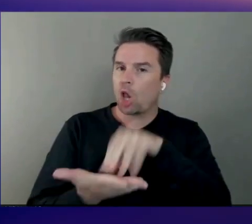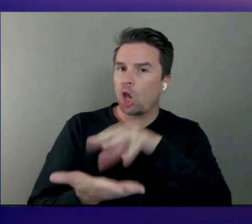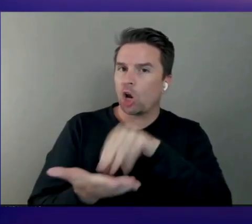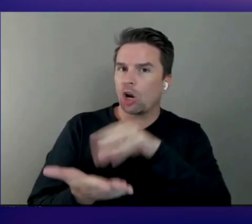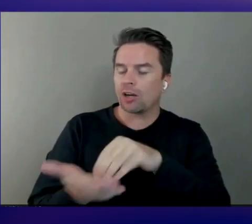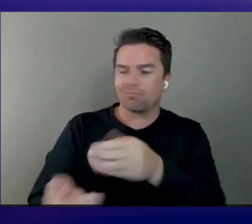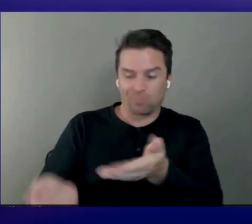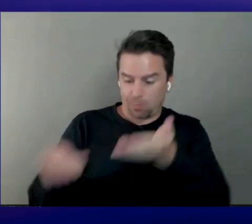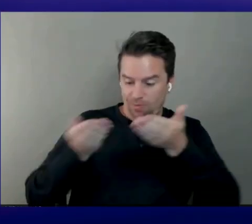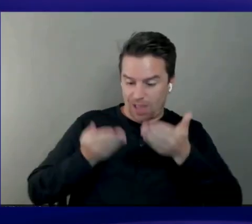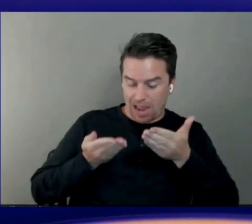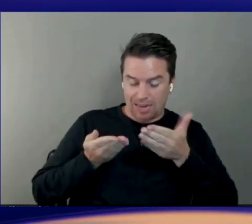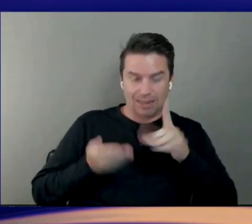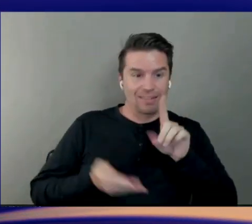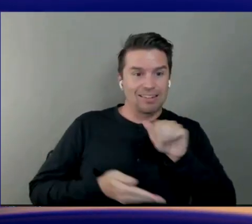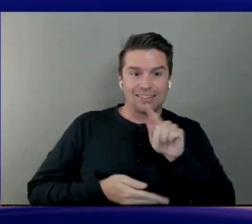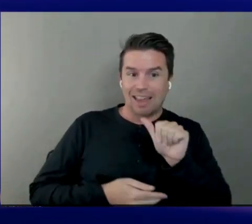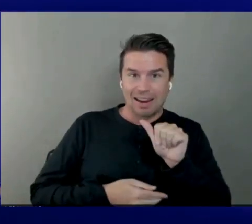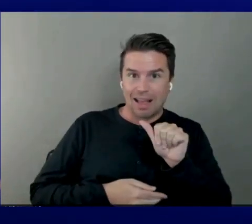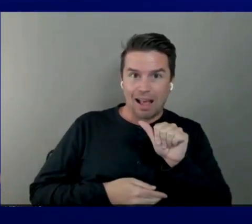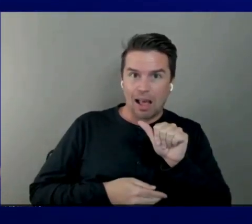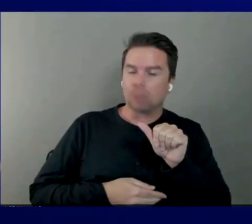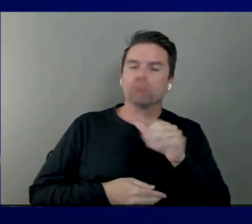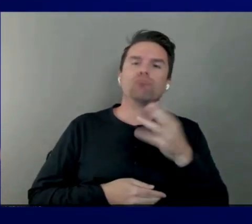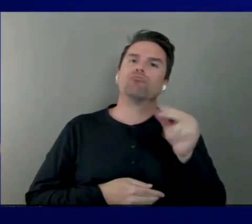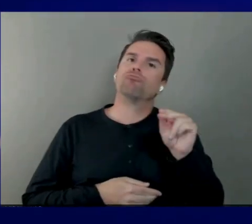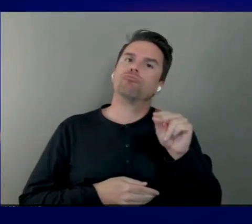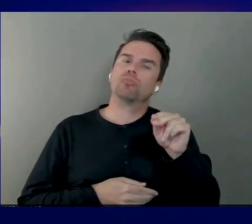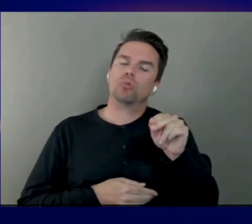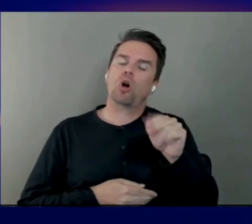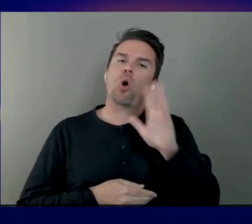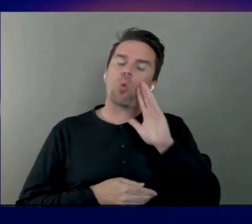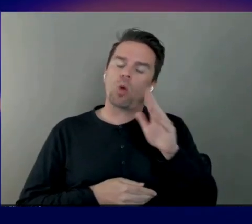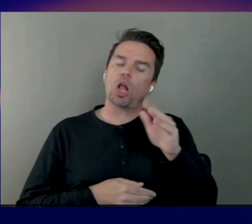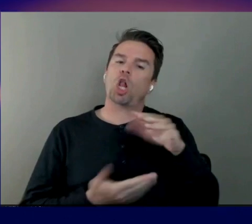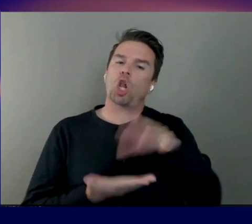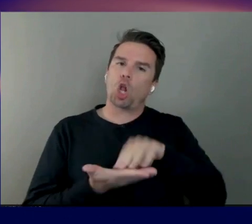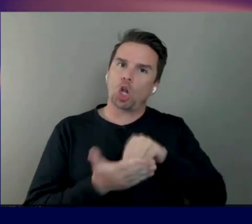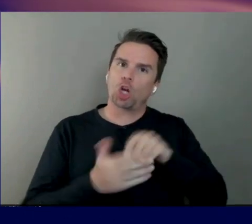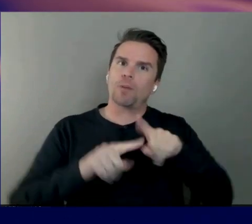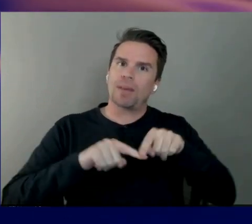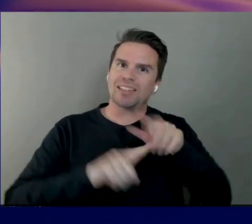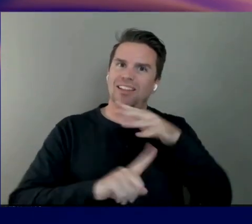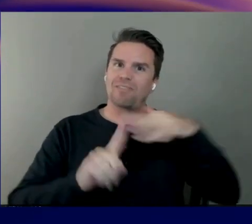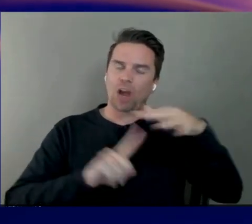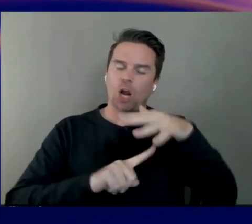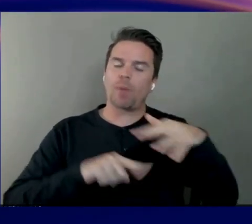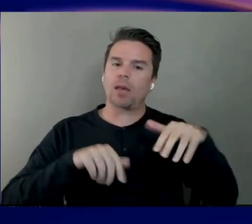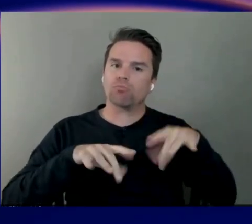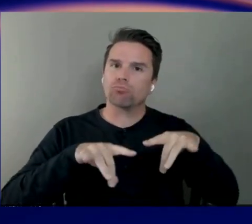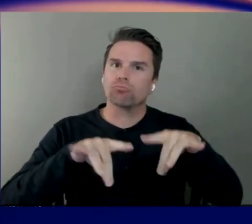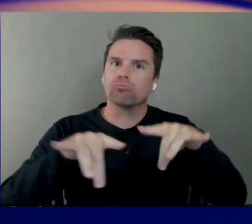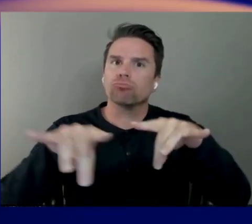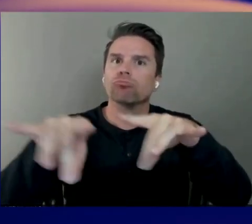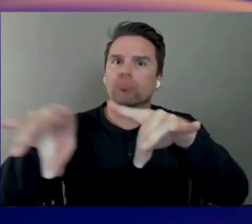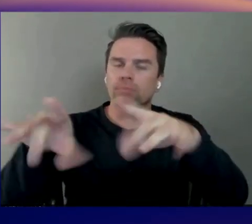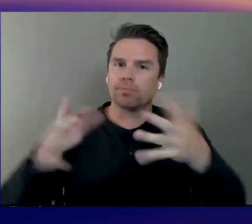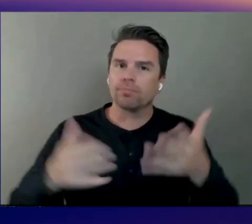it learns as it goes based on the environment, exactly. And it works around the, you know, reward function. Right? - Exactly.